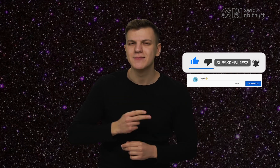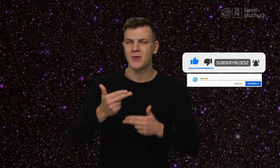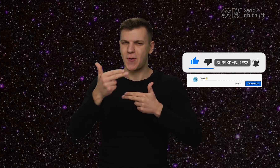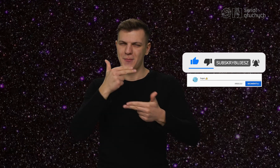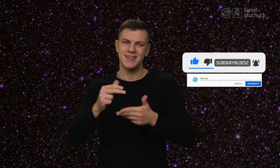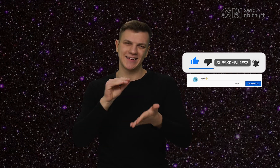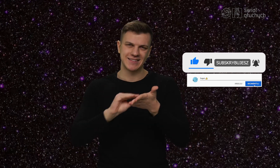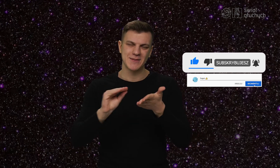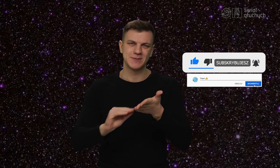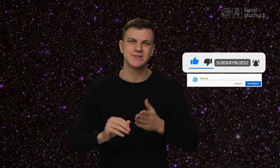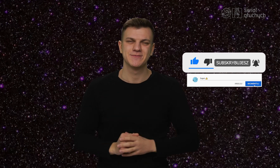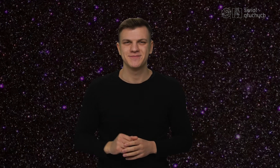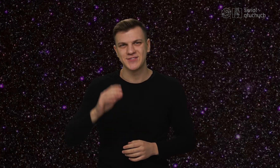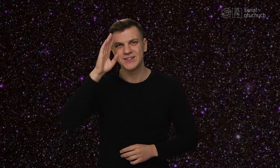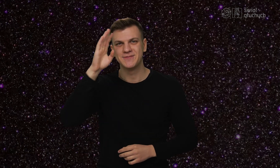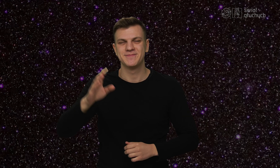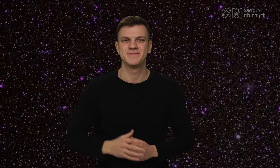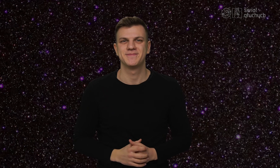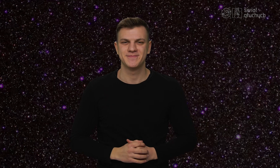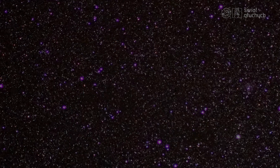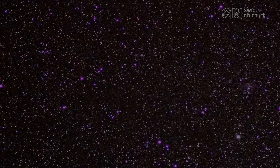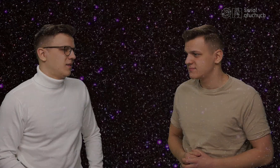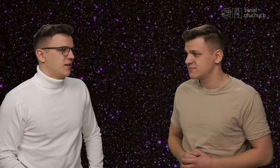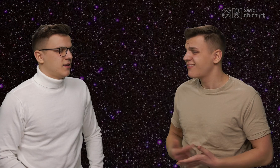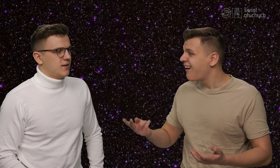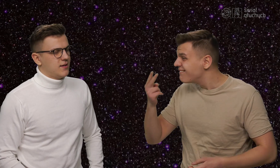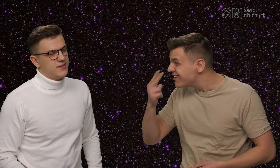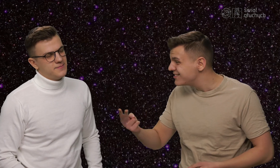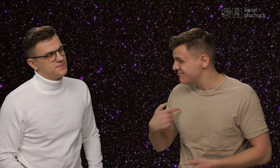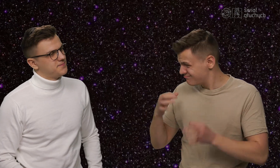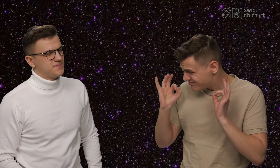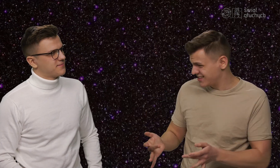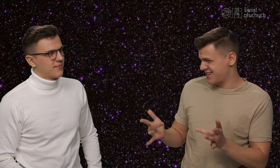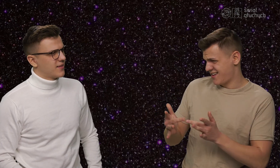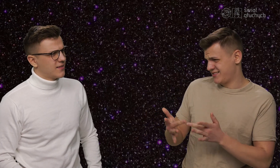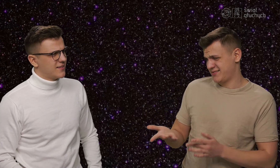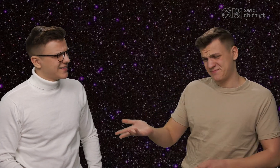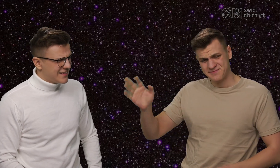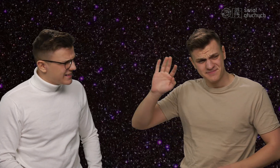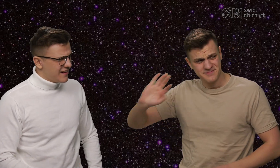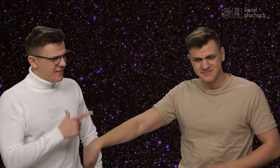us know with a nice comment in the comment. Hi! And you see! I was right…